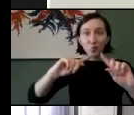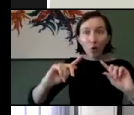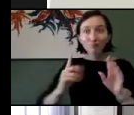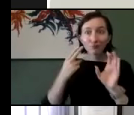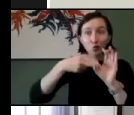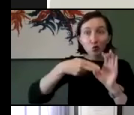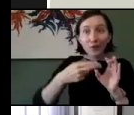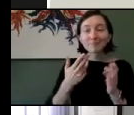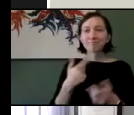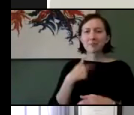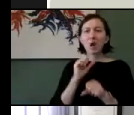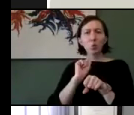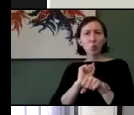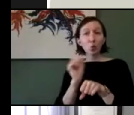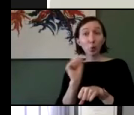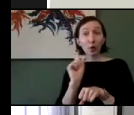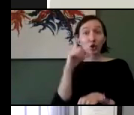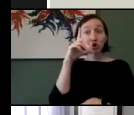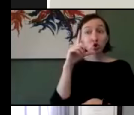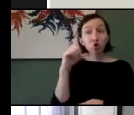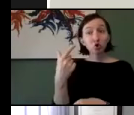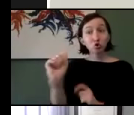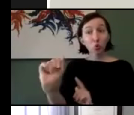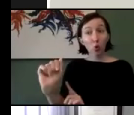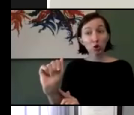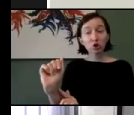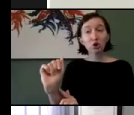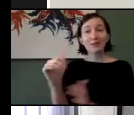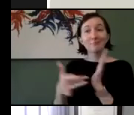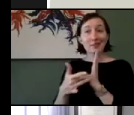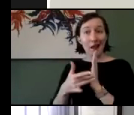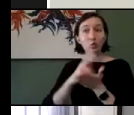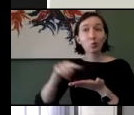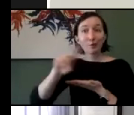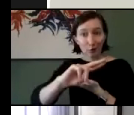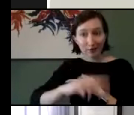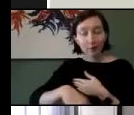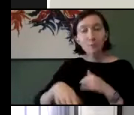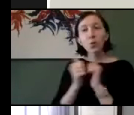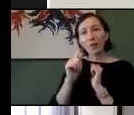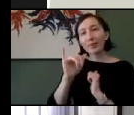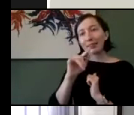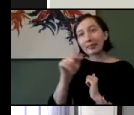I work at Georgia Tech with Liz Persaud at the Center for Inclusive Design and Innovation.